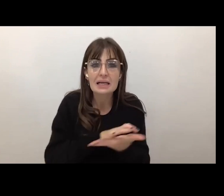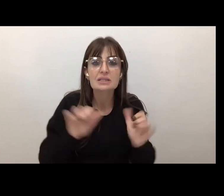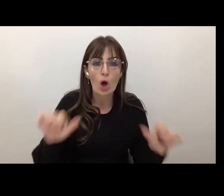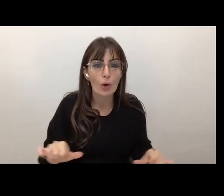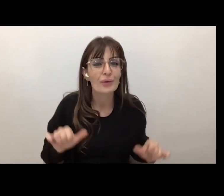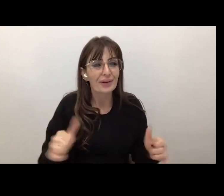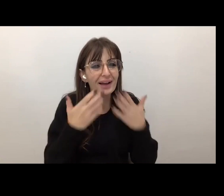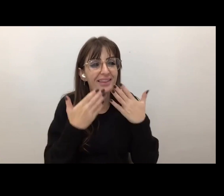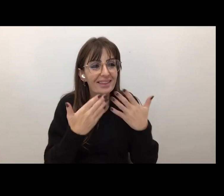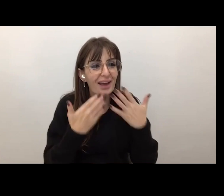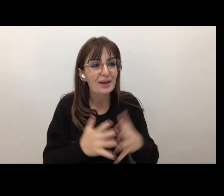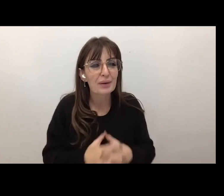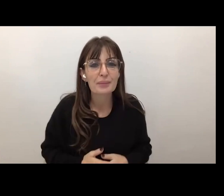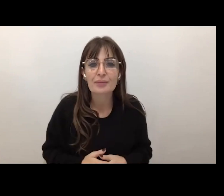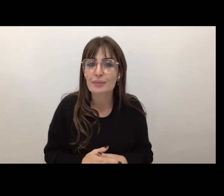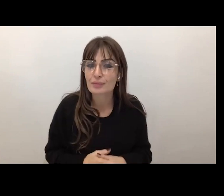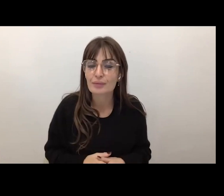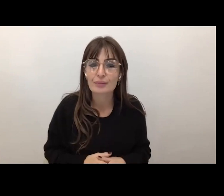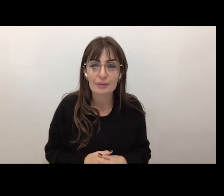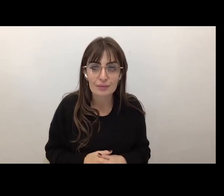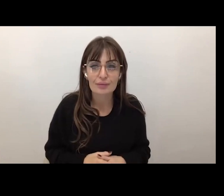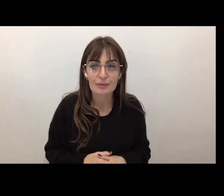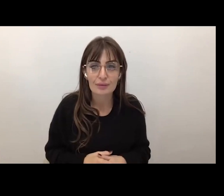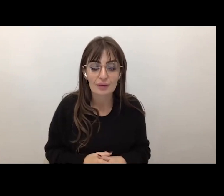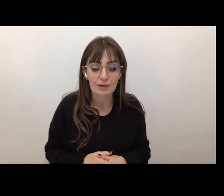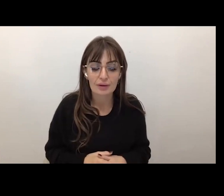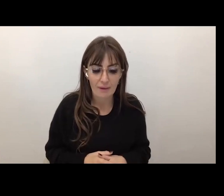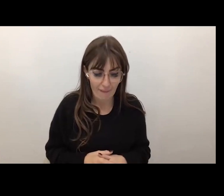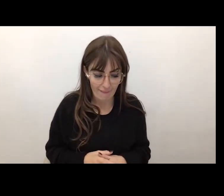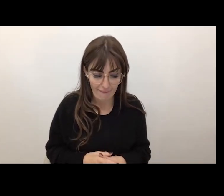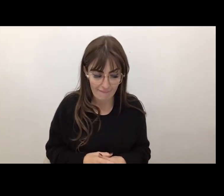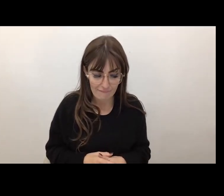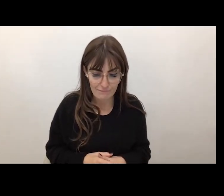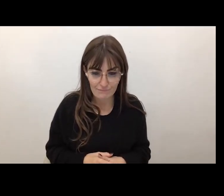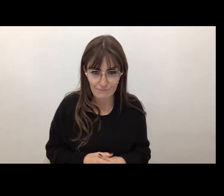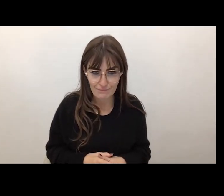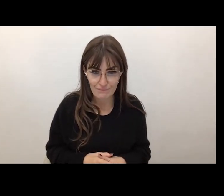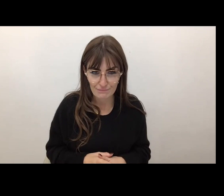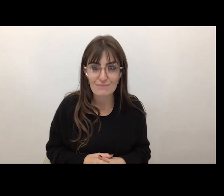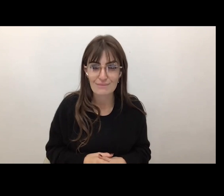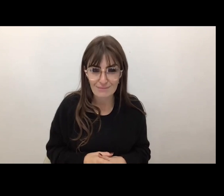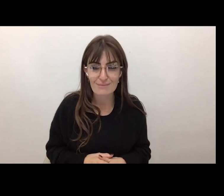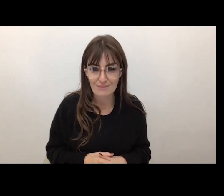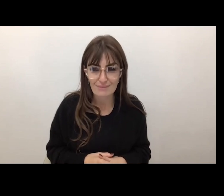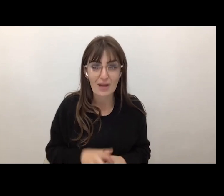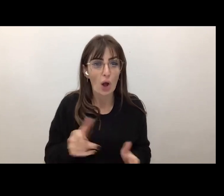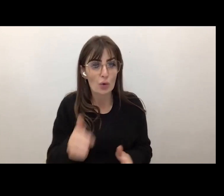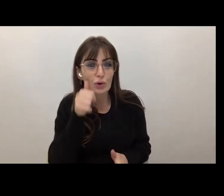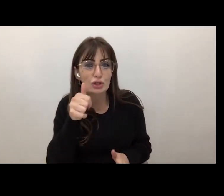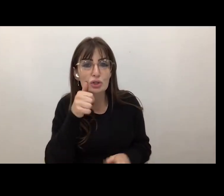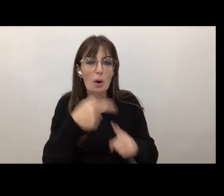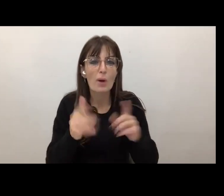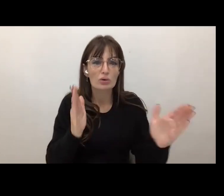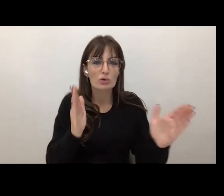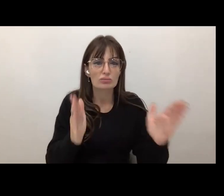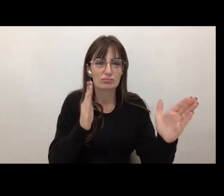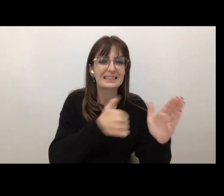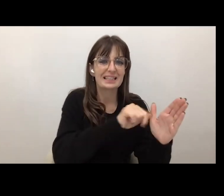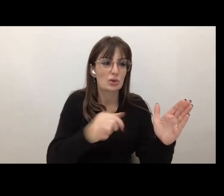you. It's wonderful. Great data point. That is good to know that most are in that 6 to 30.